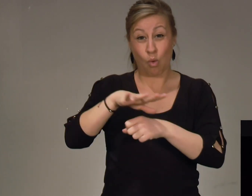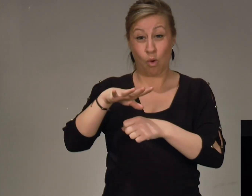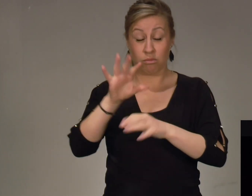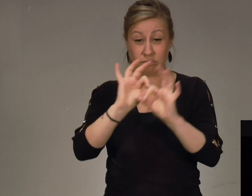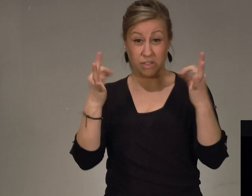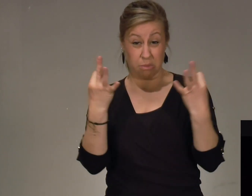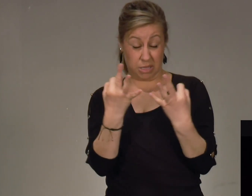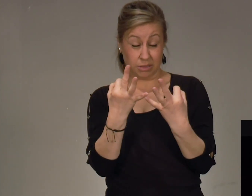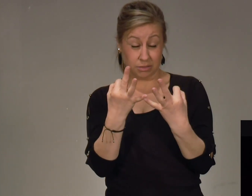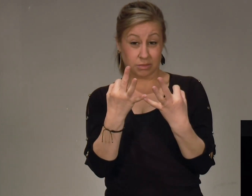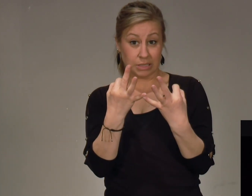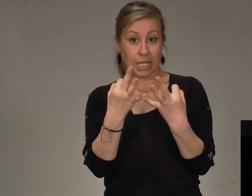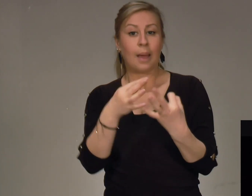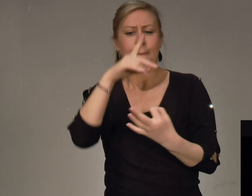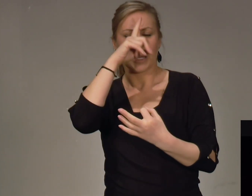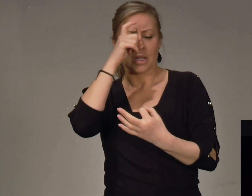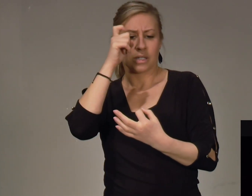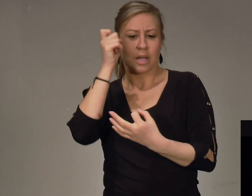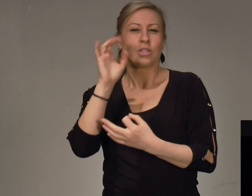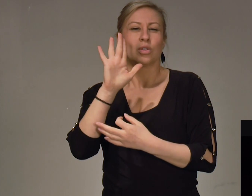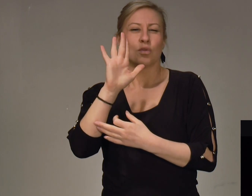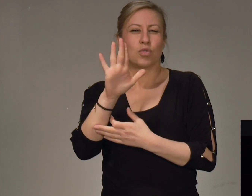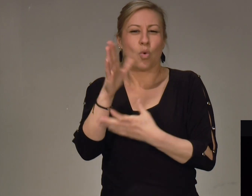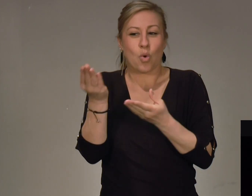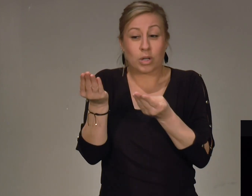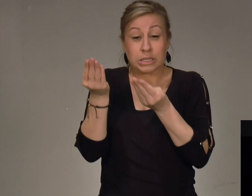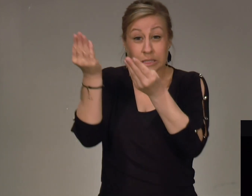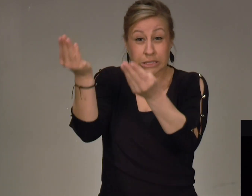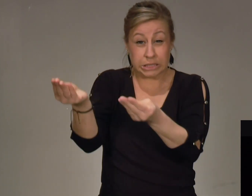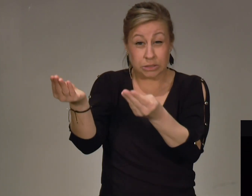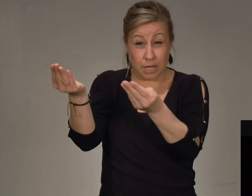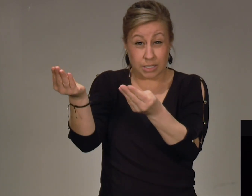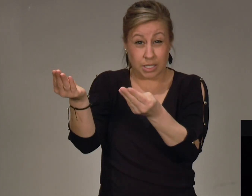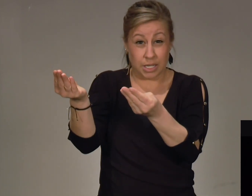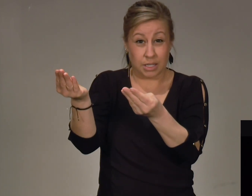to partner with Unit 4 Schools to feed local kids for the next